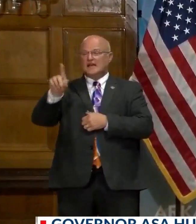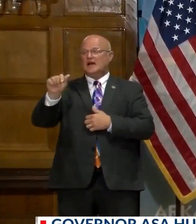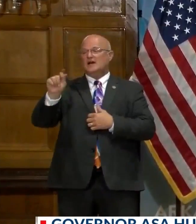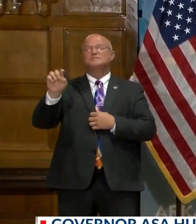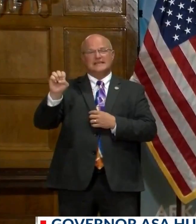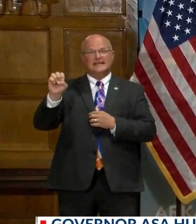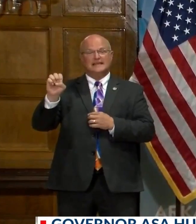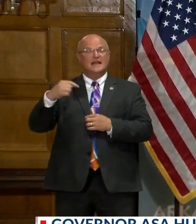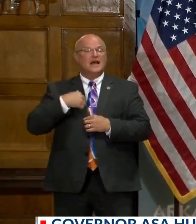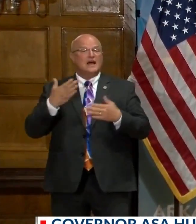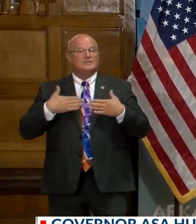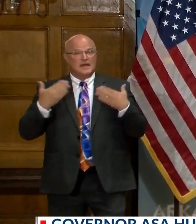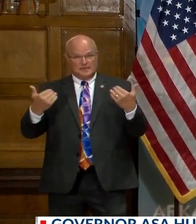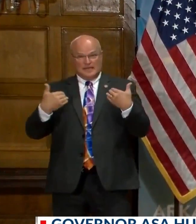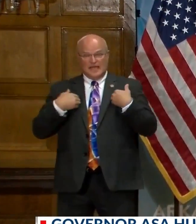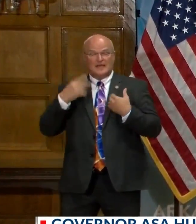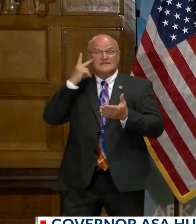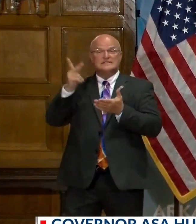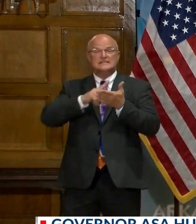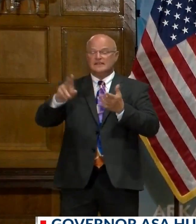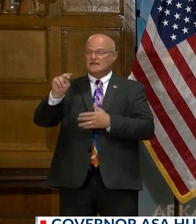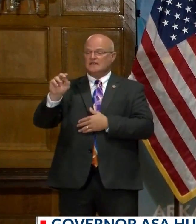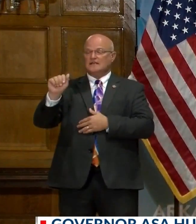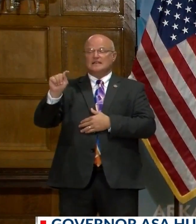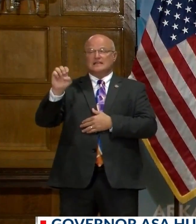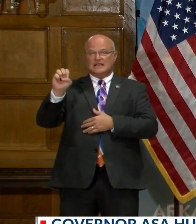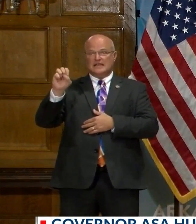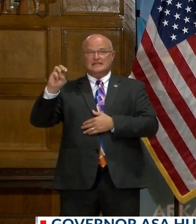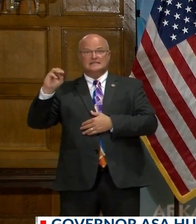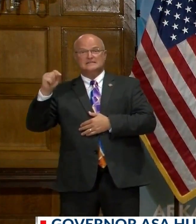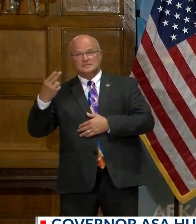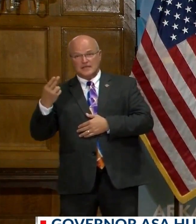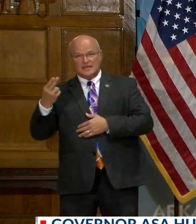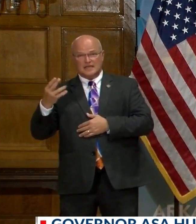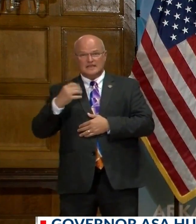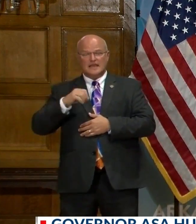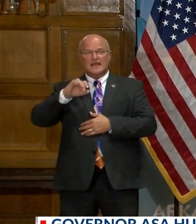MONDAY, EDDIE. GOOD AFTERNOON TO EVERYBODY. THANK YOU FOR JOINING US FOR